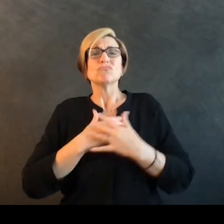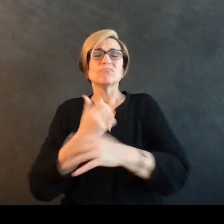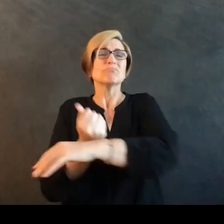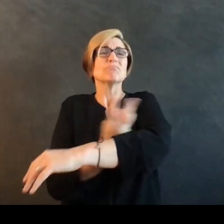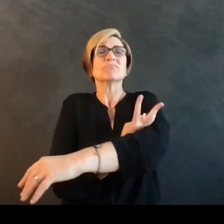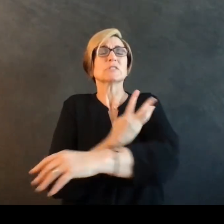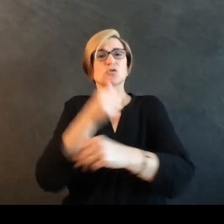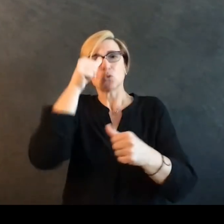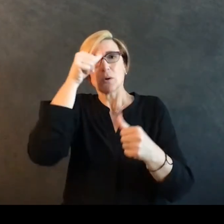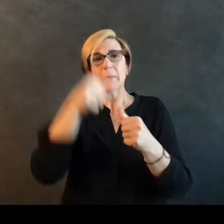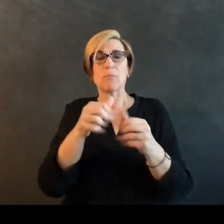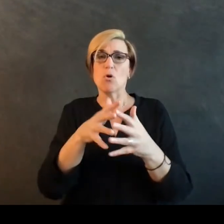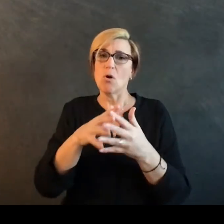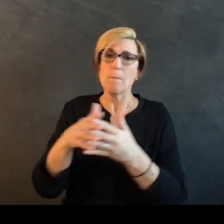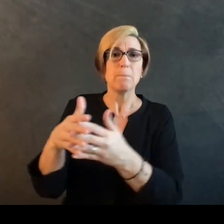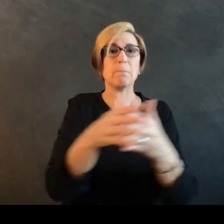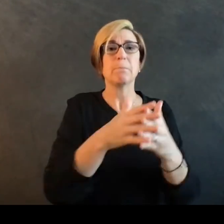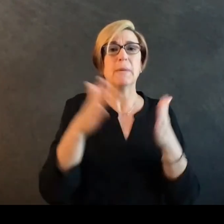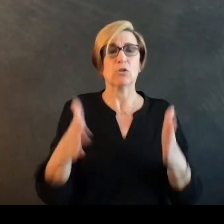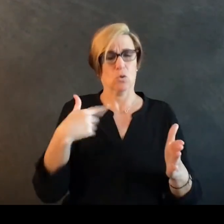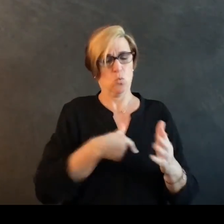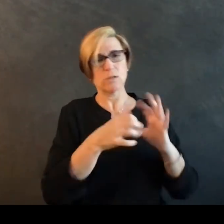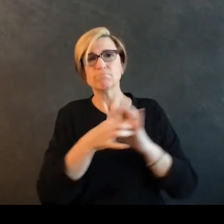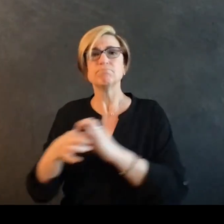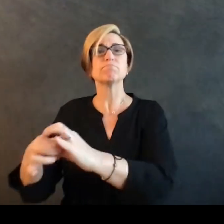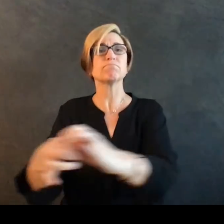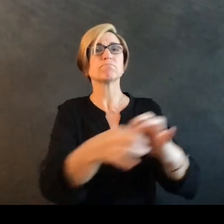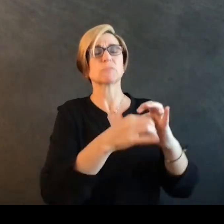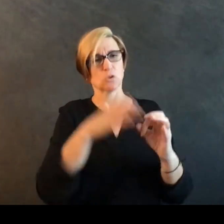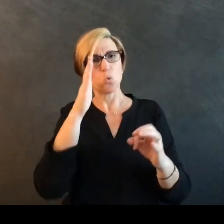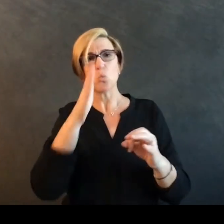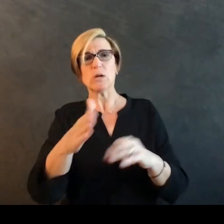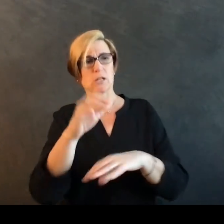we'll fight together and we will win together we're going to win this now